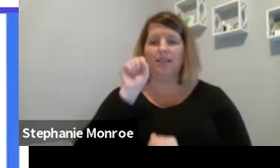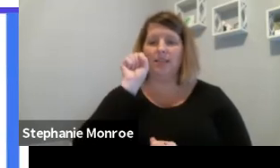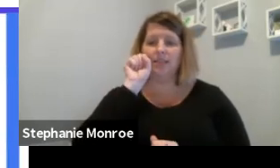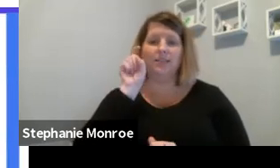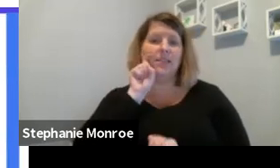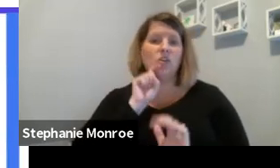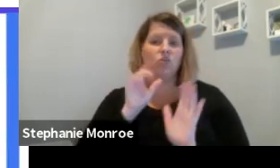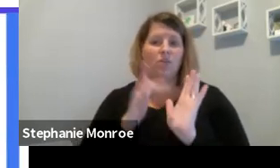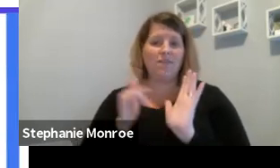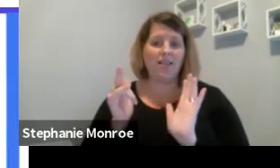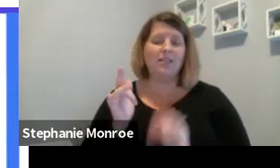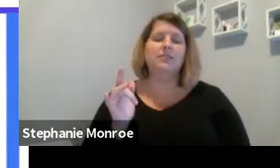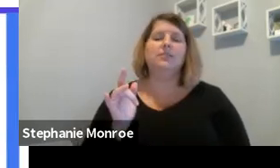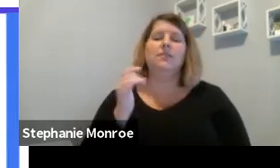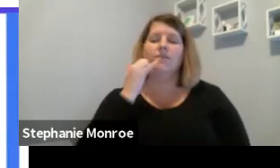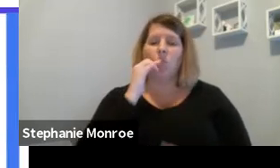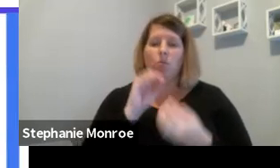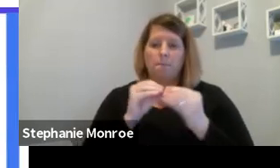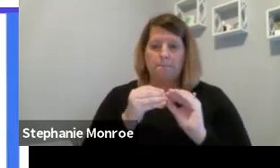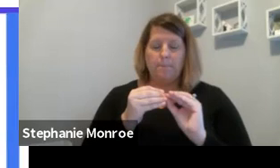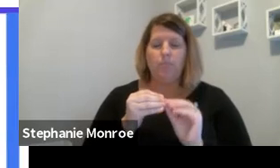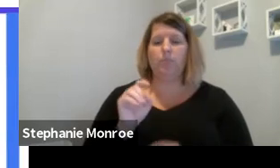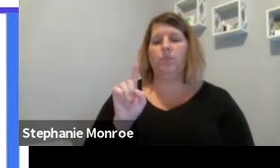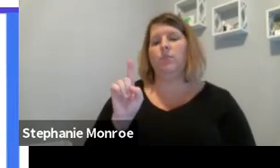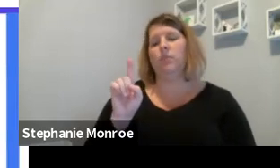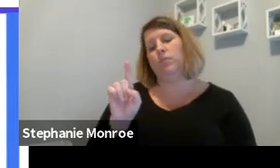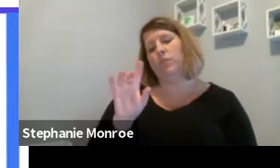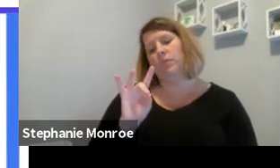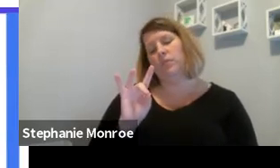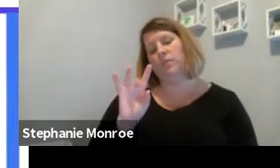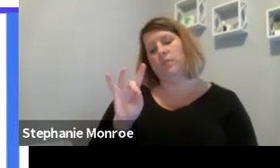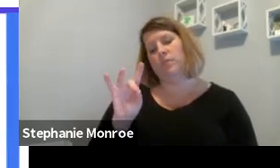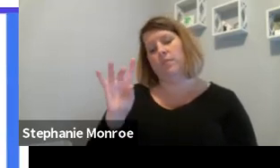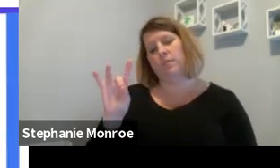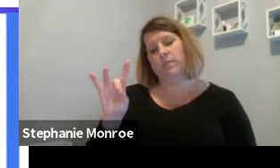Their phone number is 1-888-956-7273.